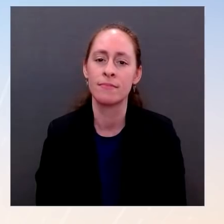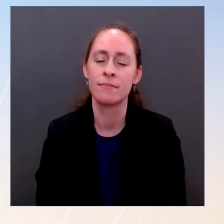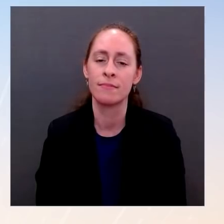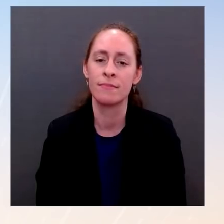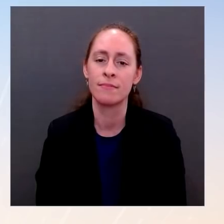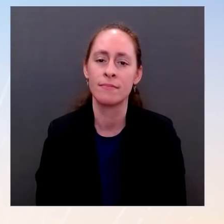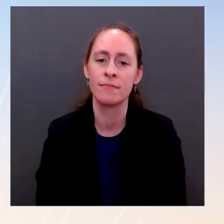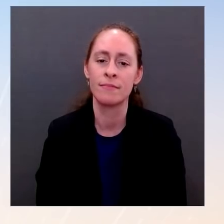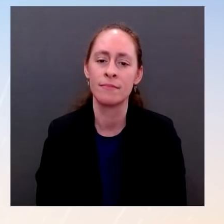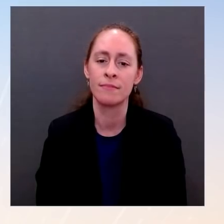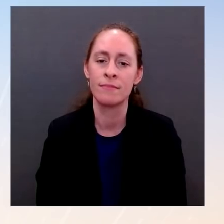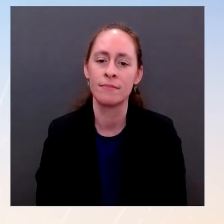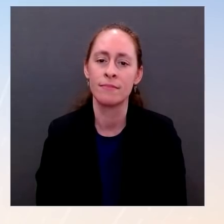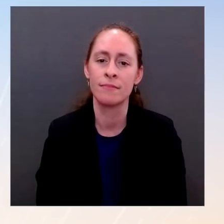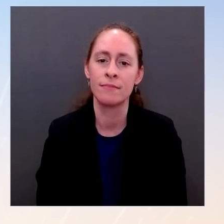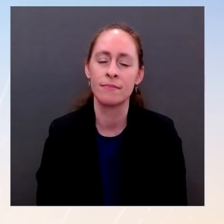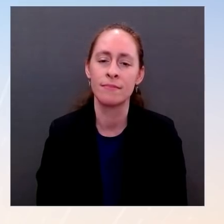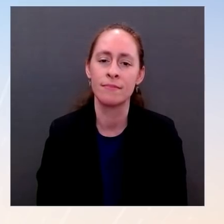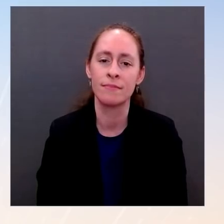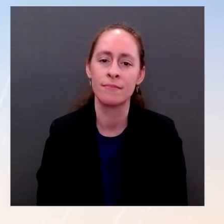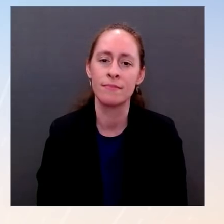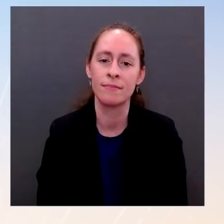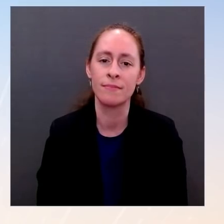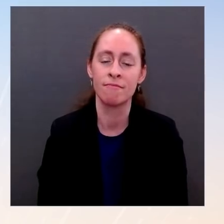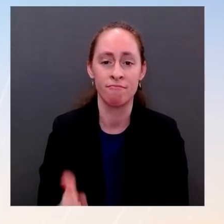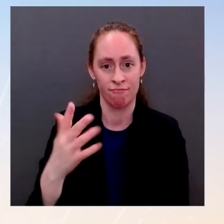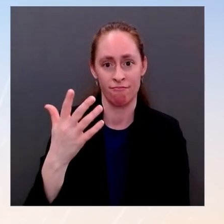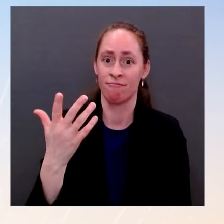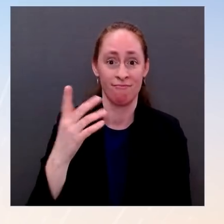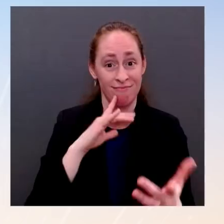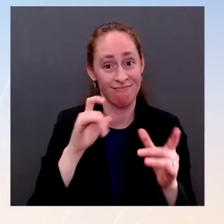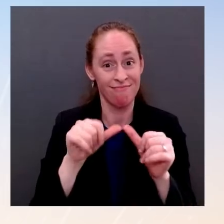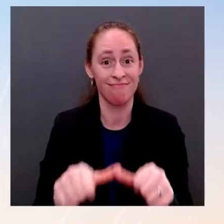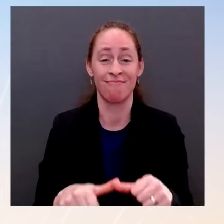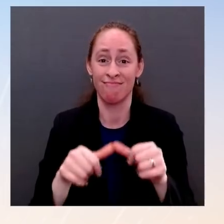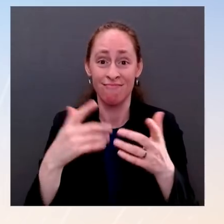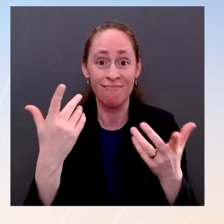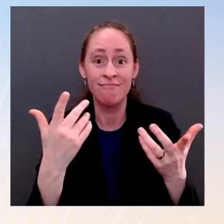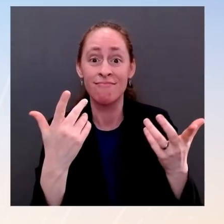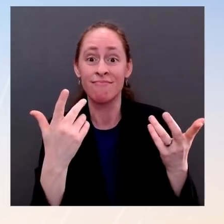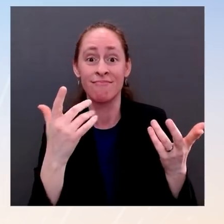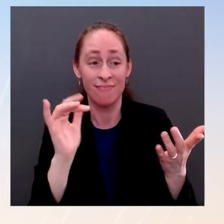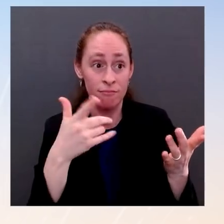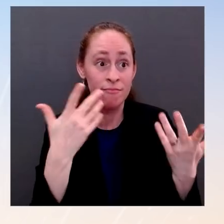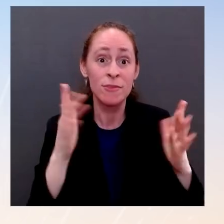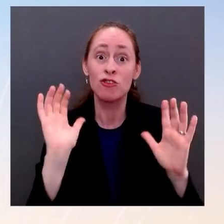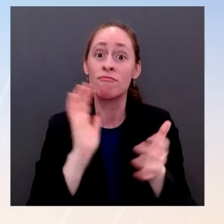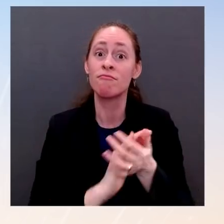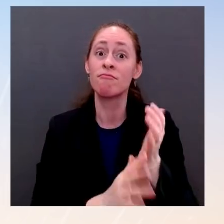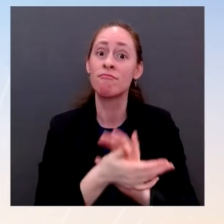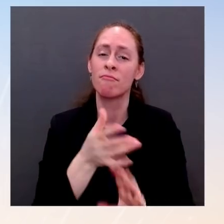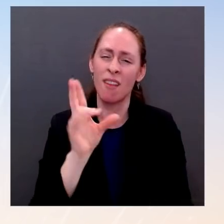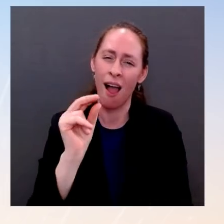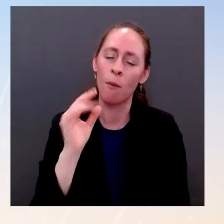with these counterparts in the coming days at all. He's been talking with his counterparts nearly every single day.